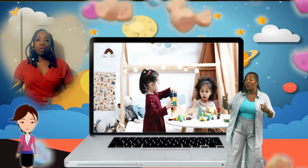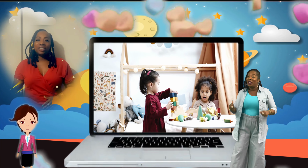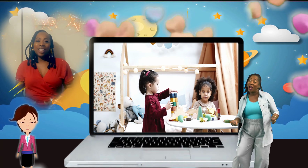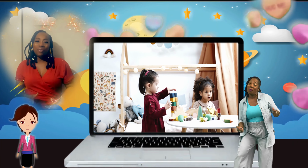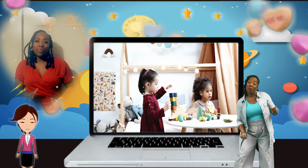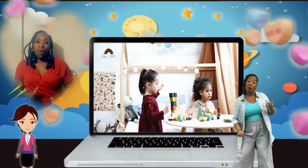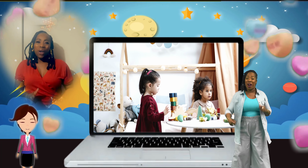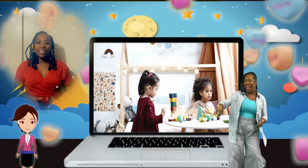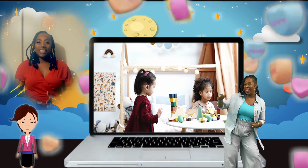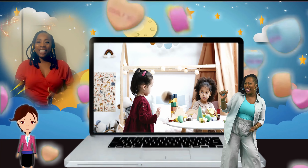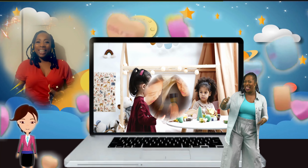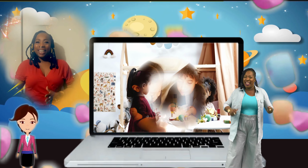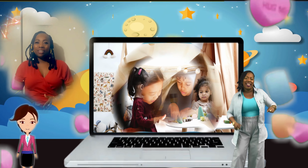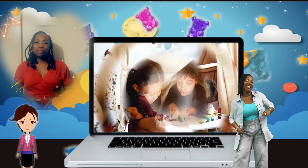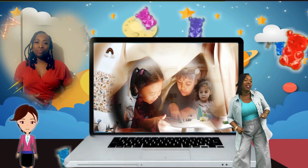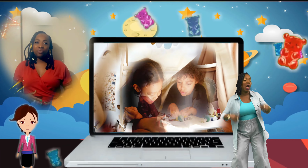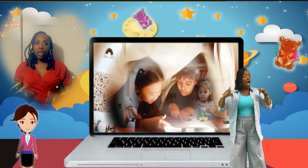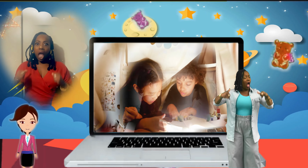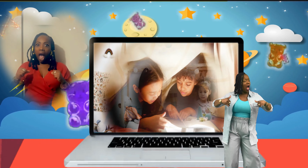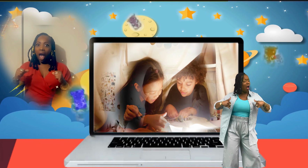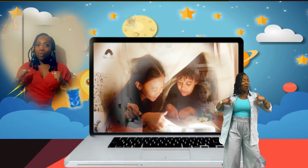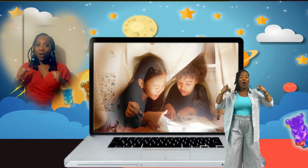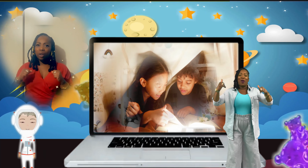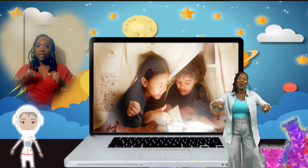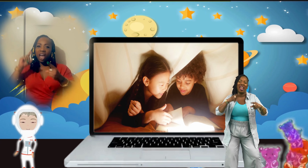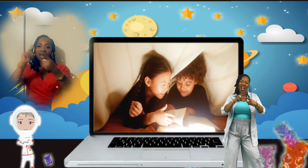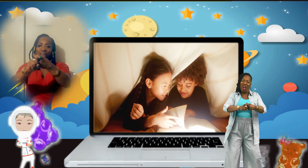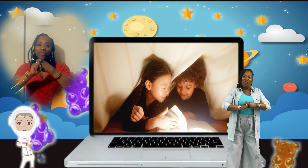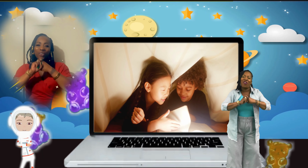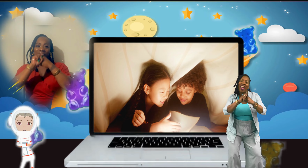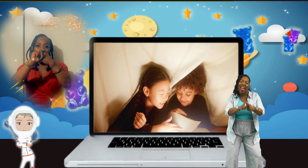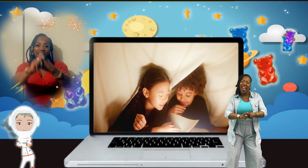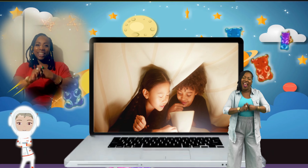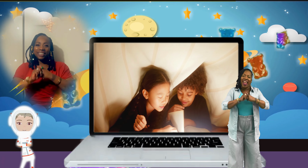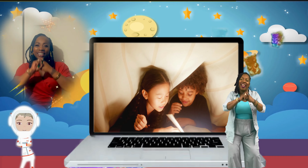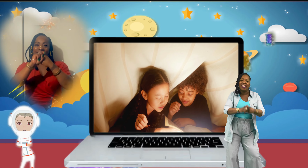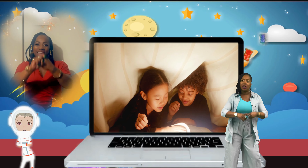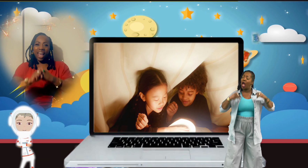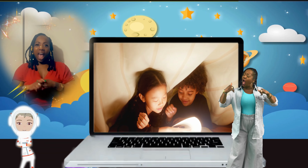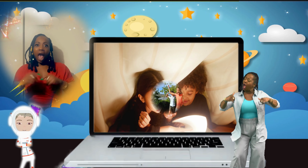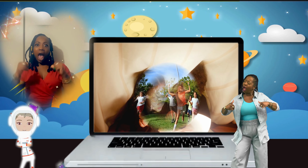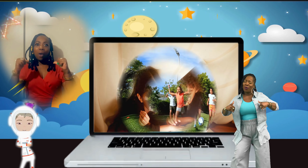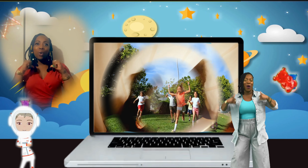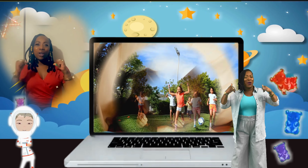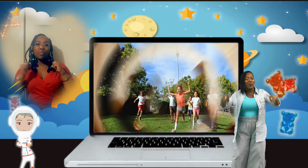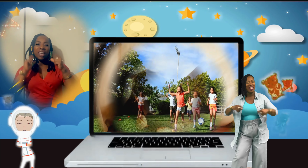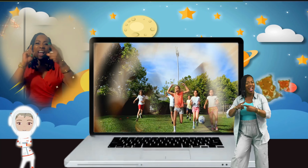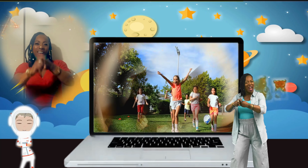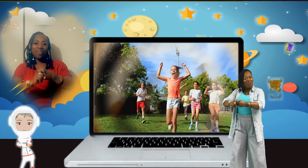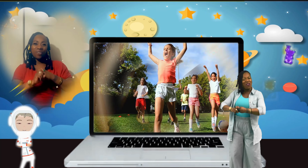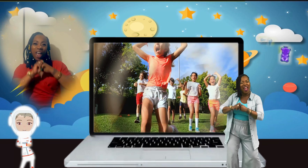friend I wanna be a good friend.....